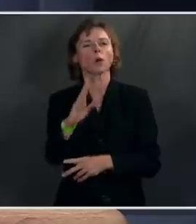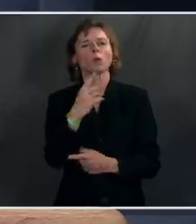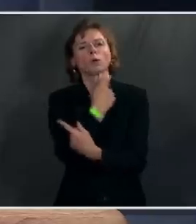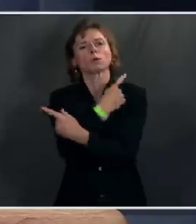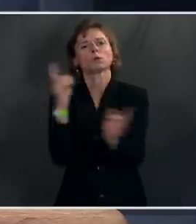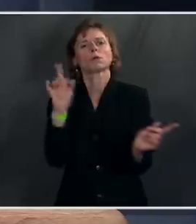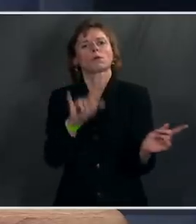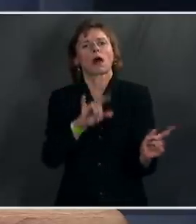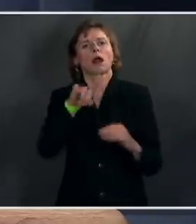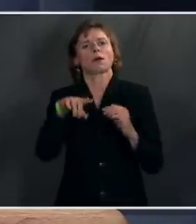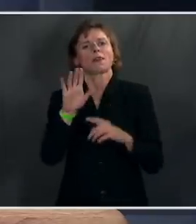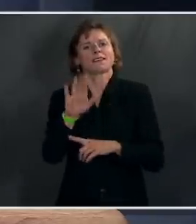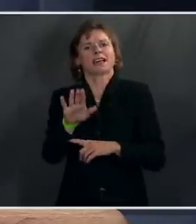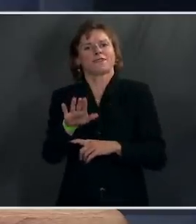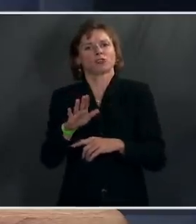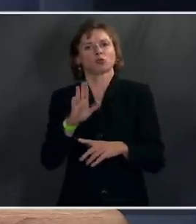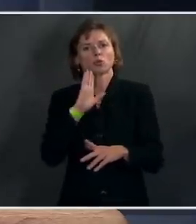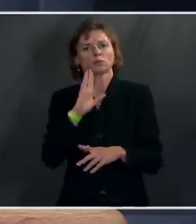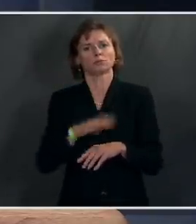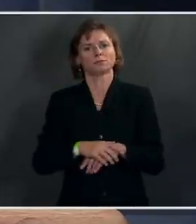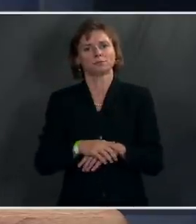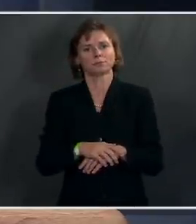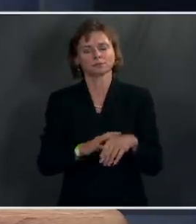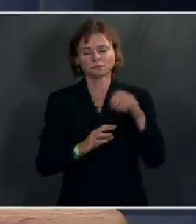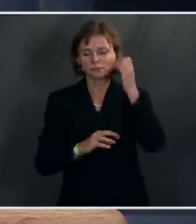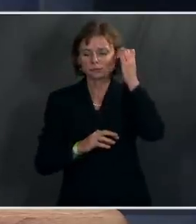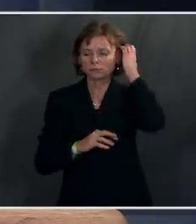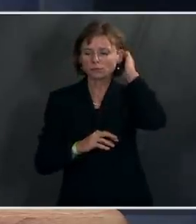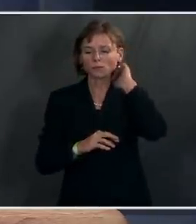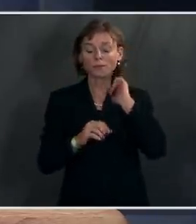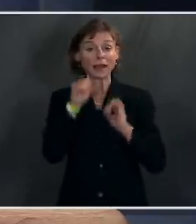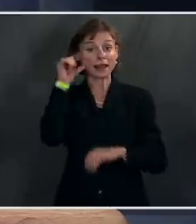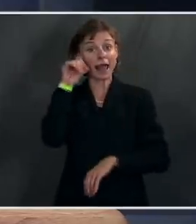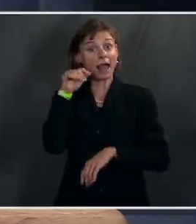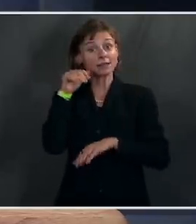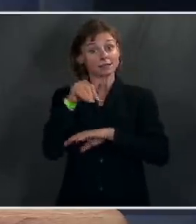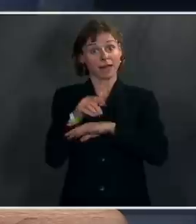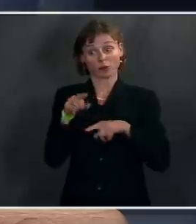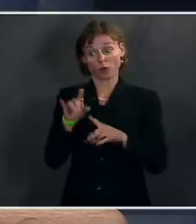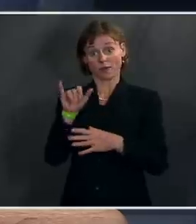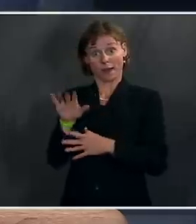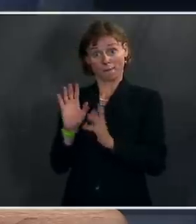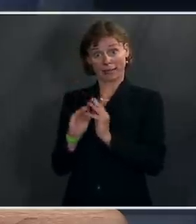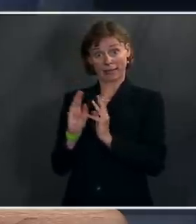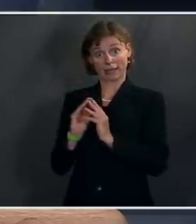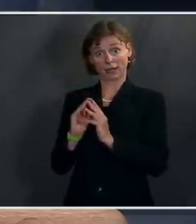that we will send out. He -- last night during the meeting, he welcomed the opportunity